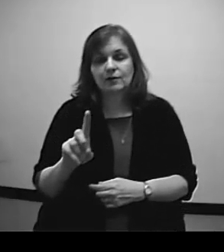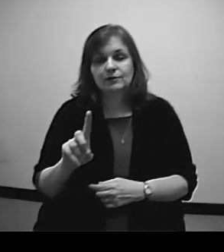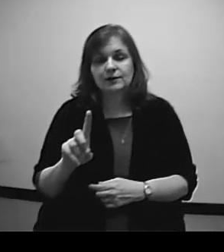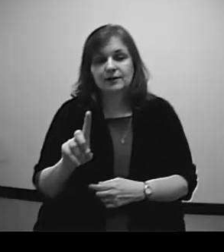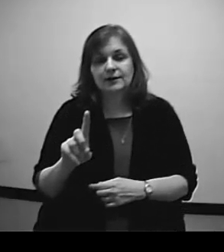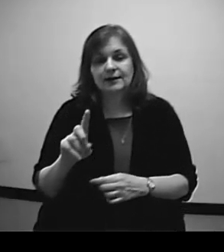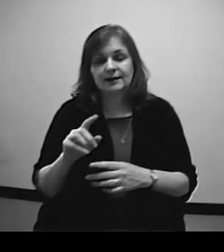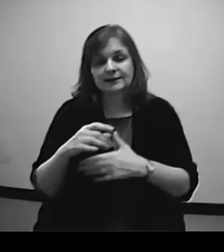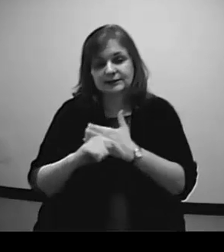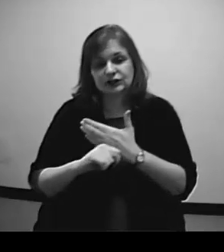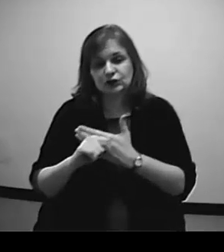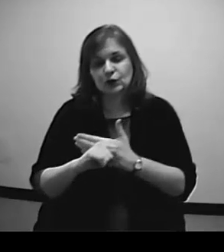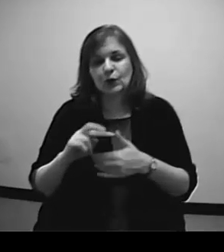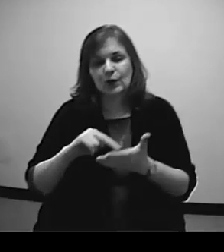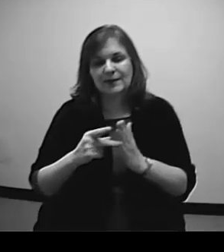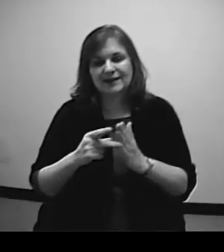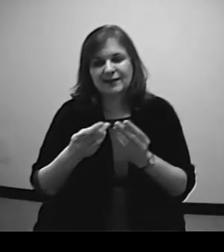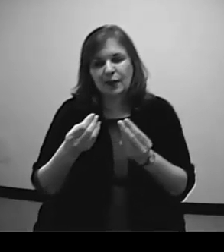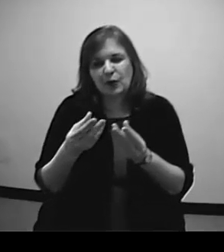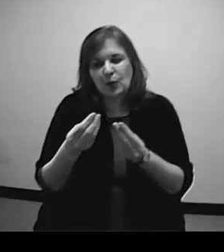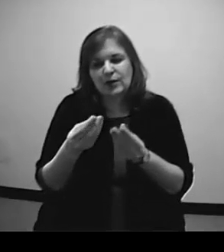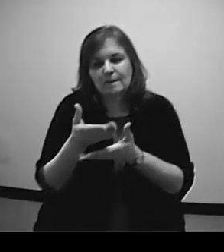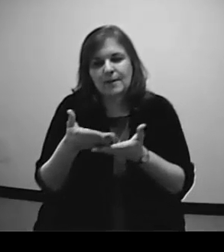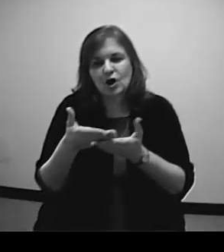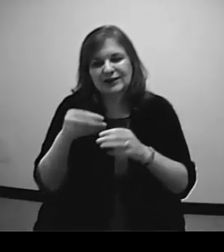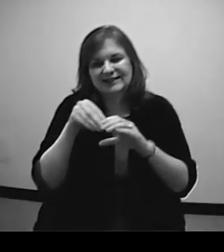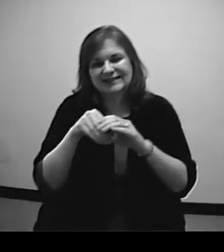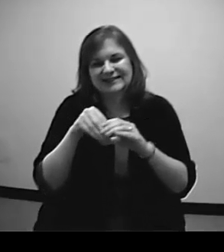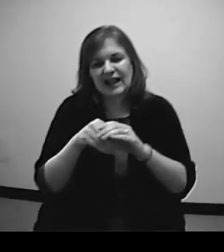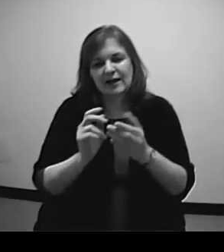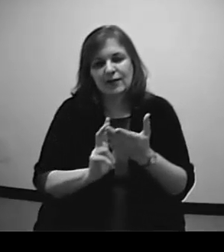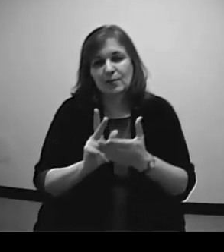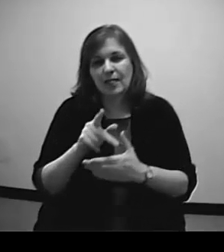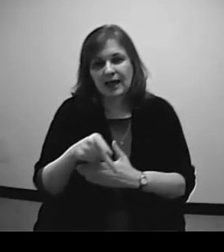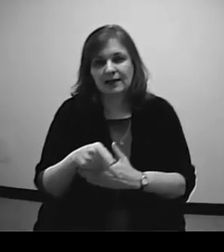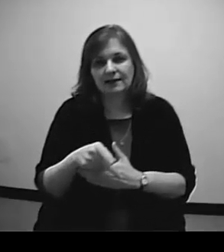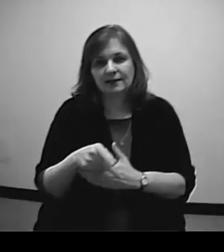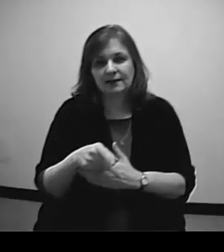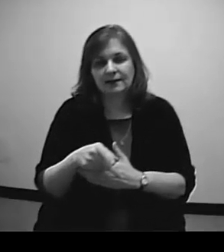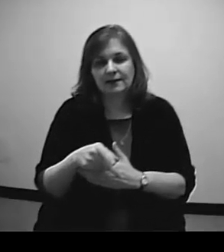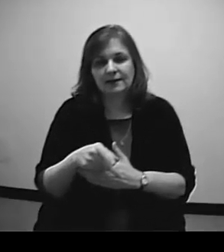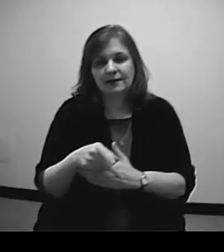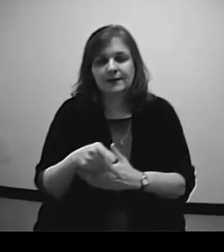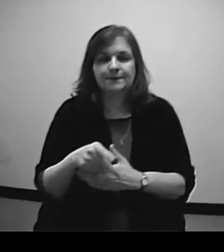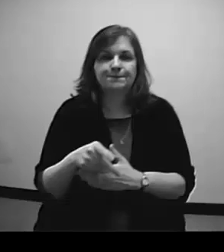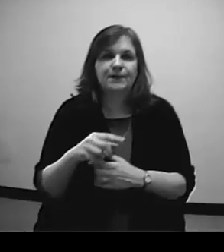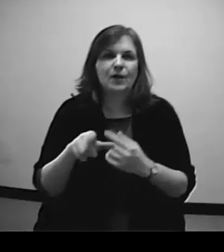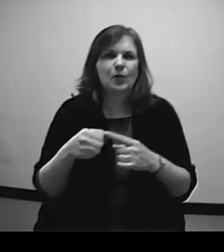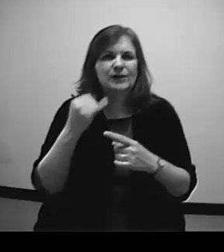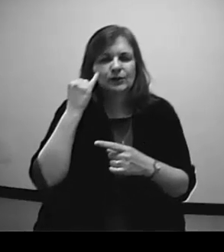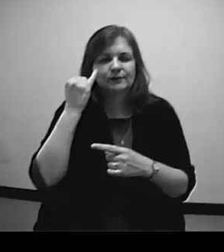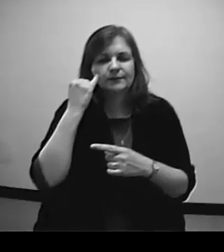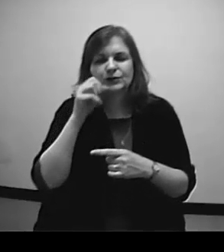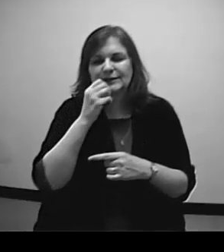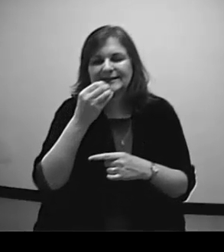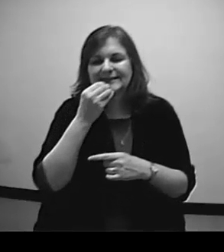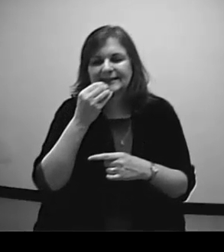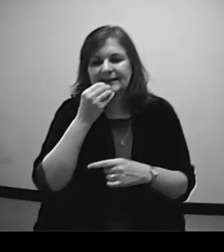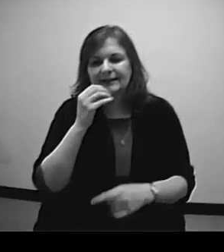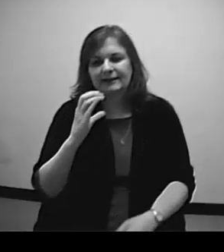what we're actually talking about is the squishy fibrous inside a plant that when you when you need something like celery you